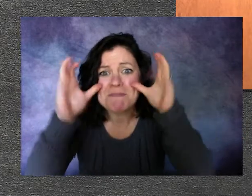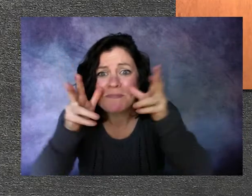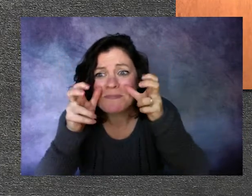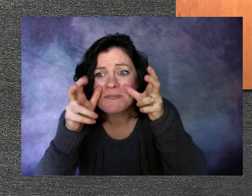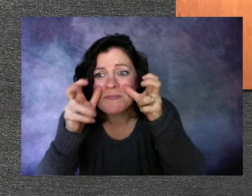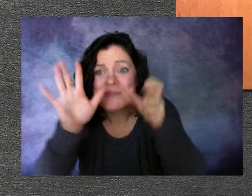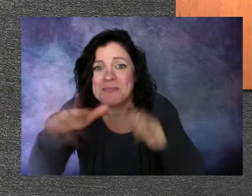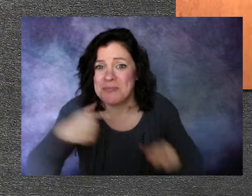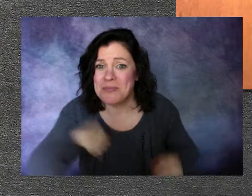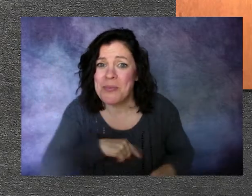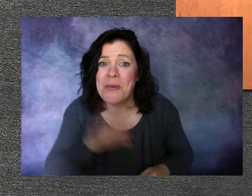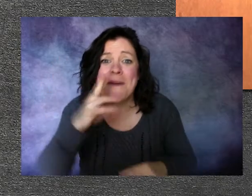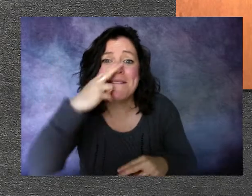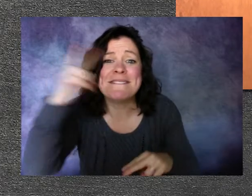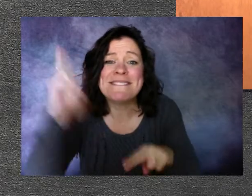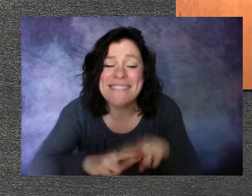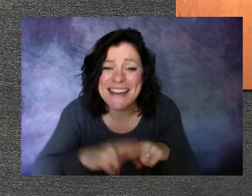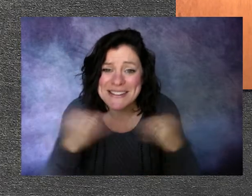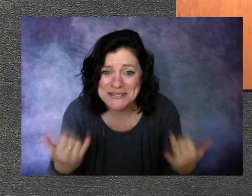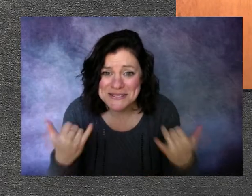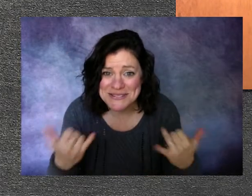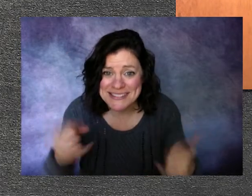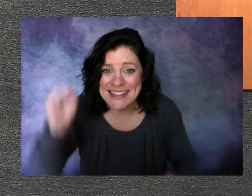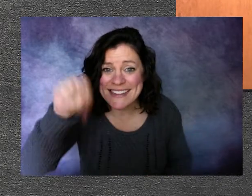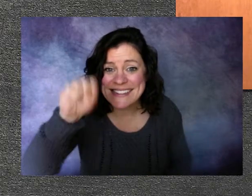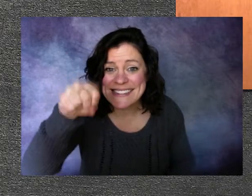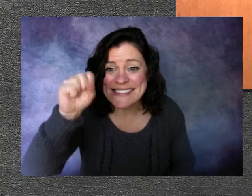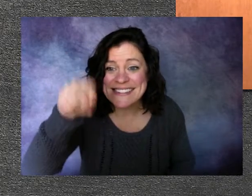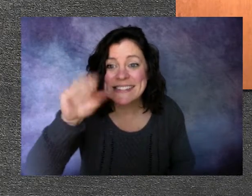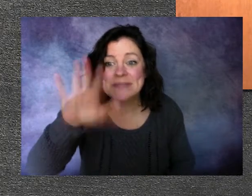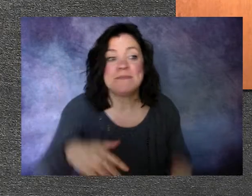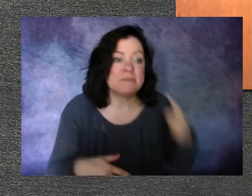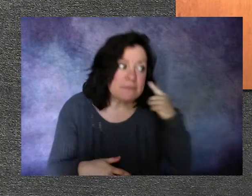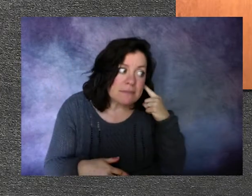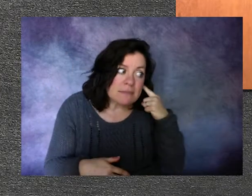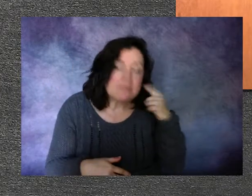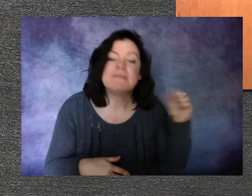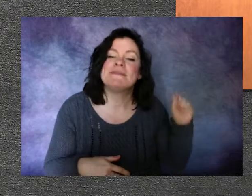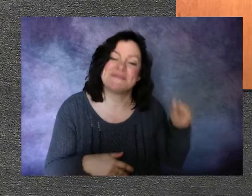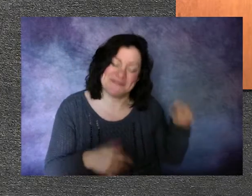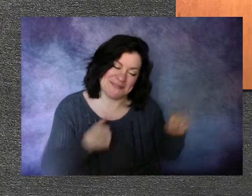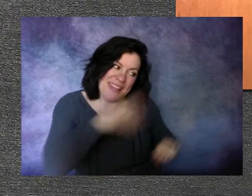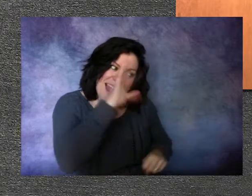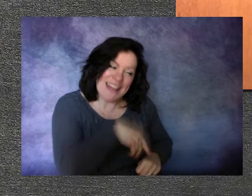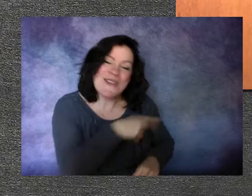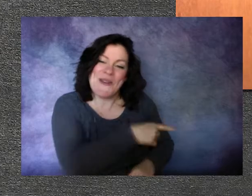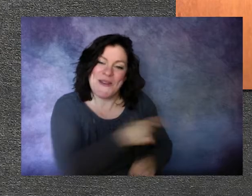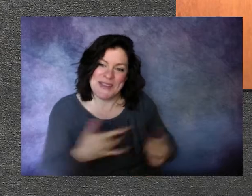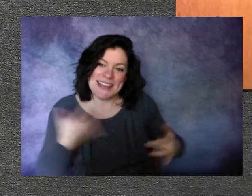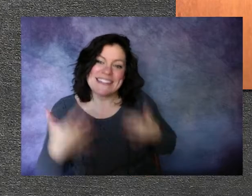We are in for a very fun treat today. What, Candy? I know you want to tell our friends